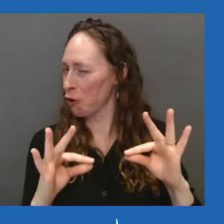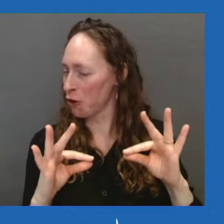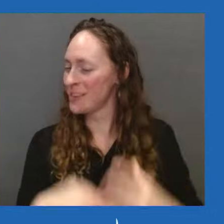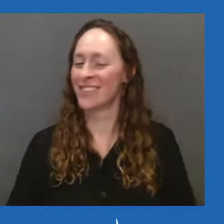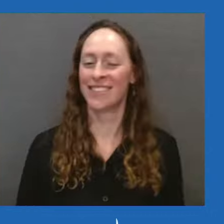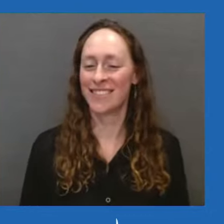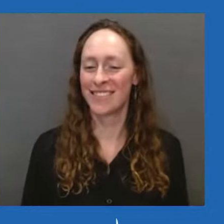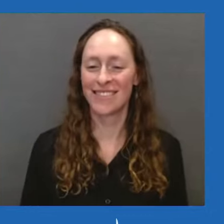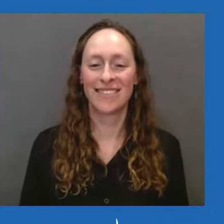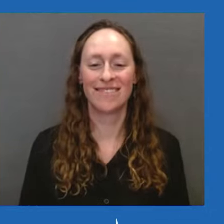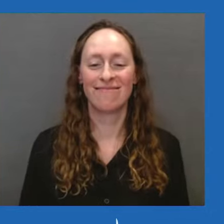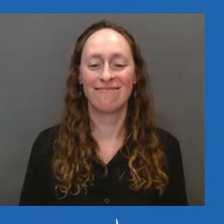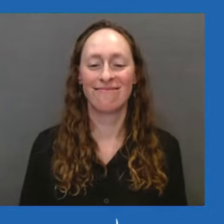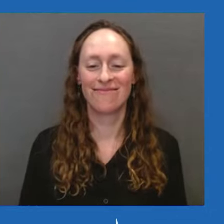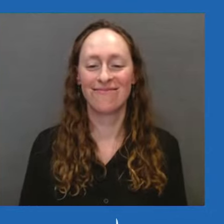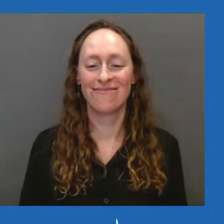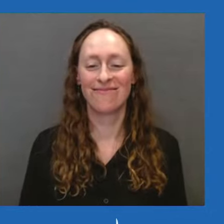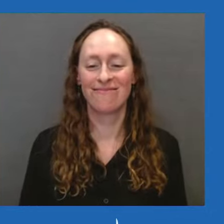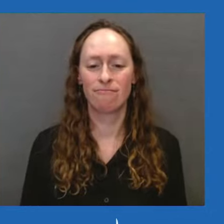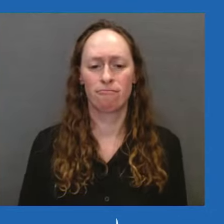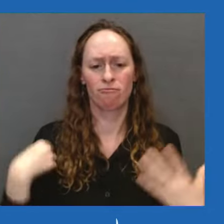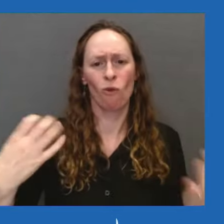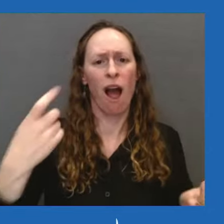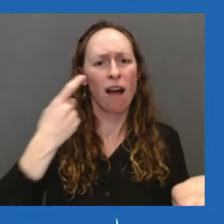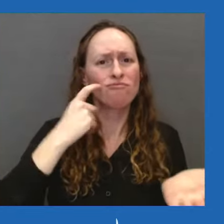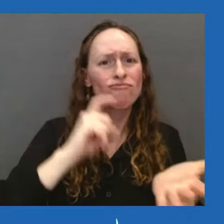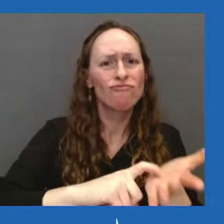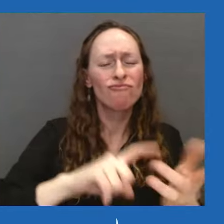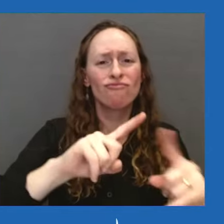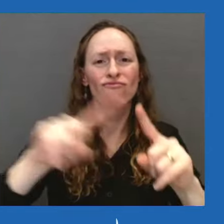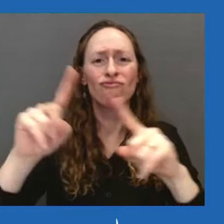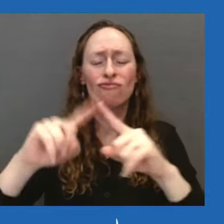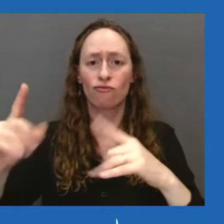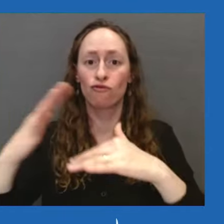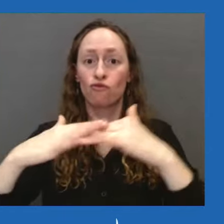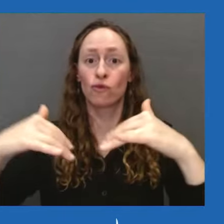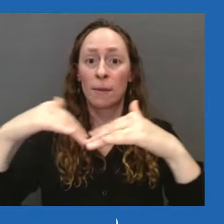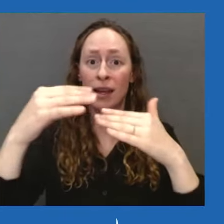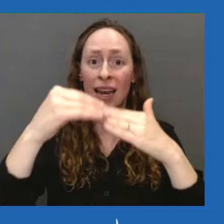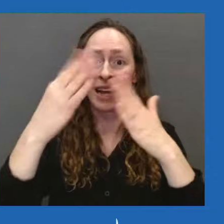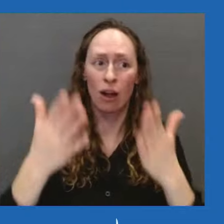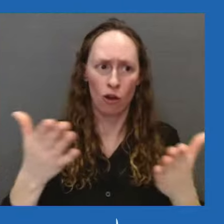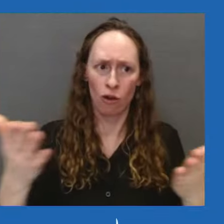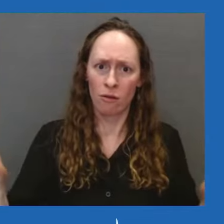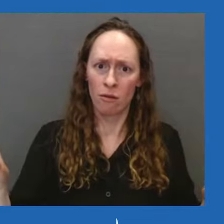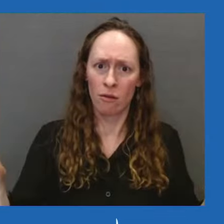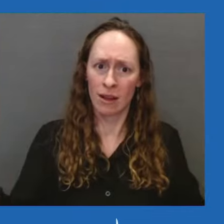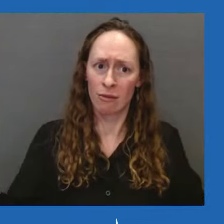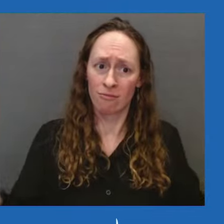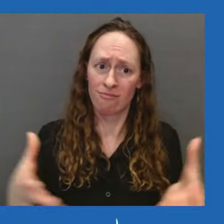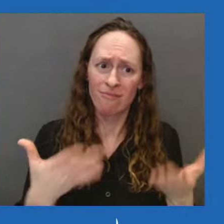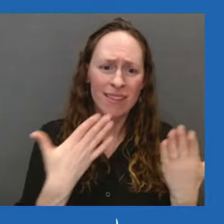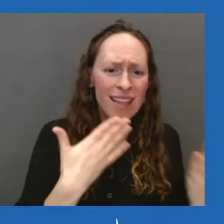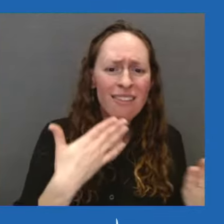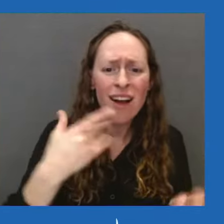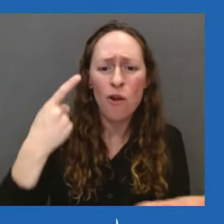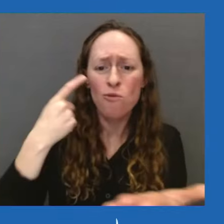if you -- if you're here, will you stand? Can I see -- I don't know where you are. Maybe I don't -- they're not here right now.